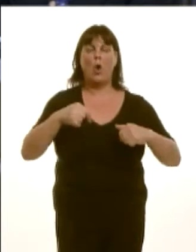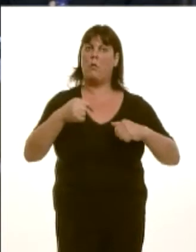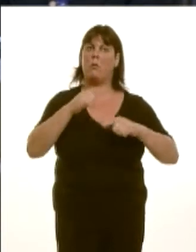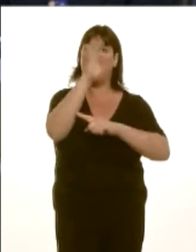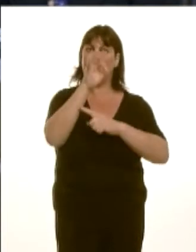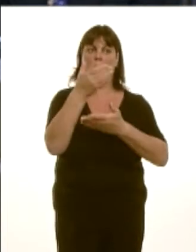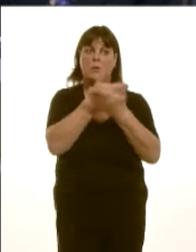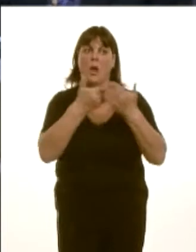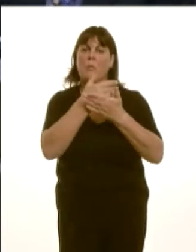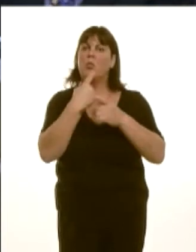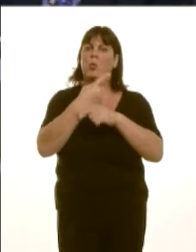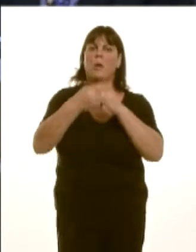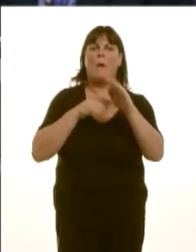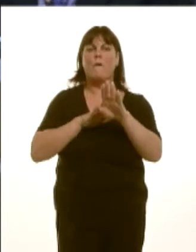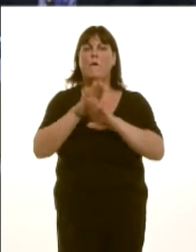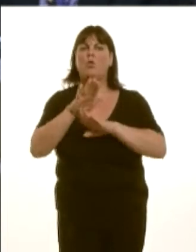franchise arrangements.